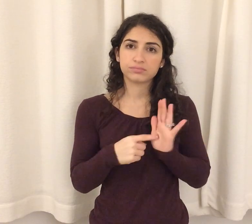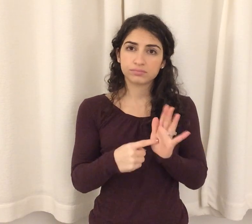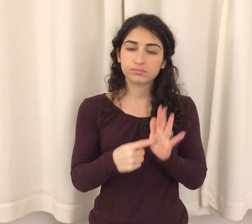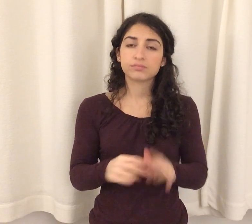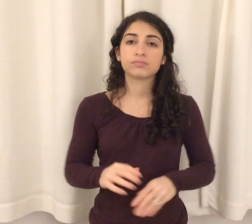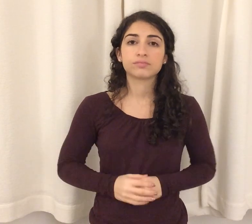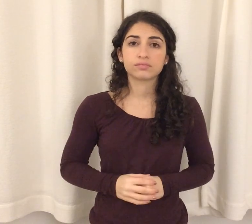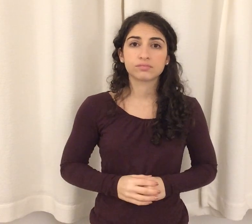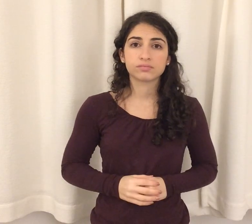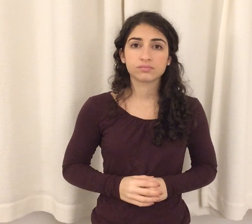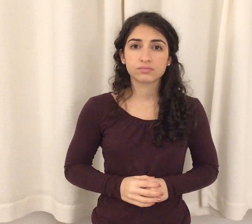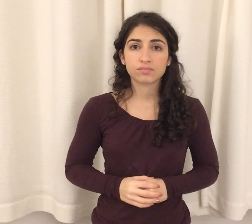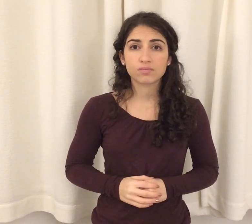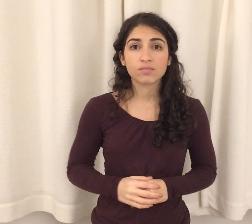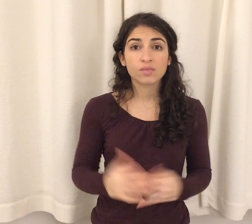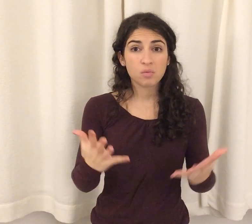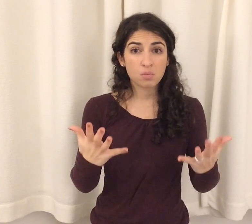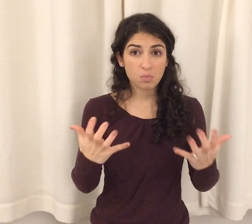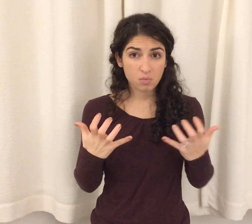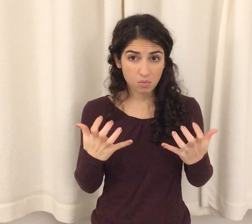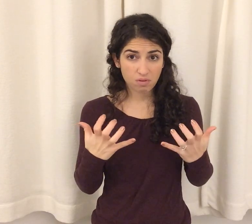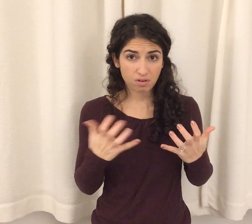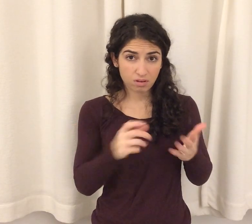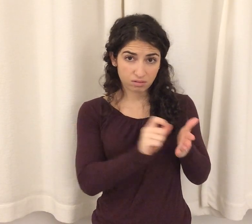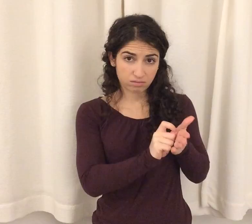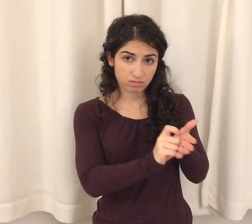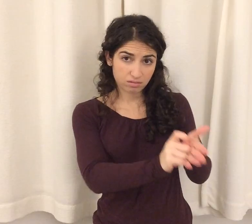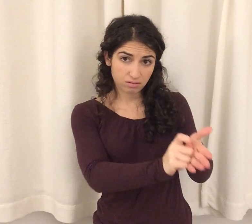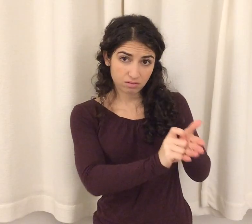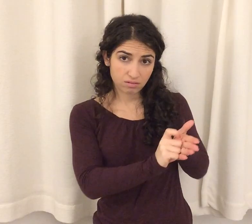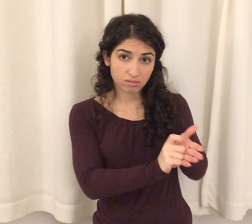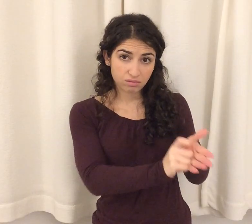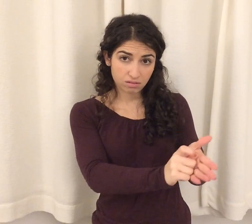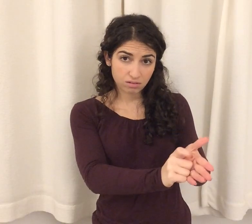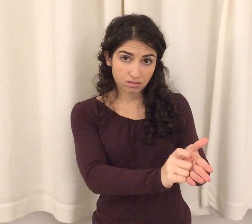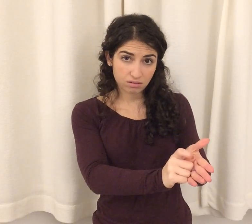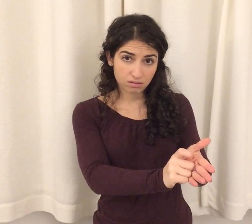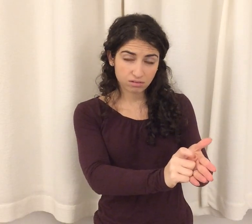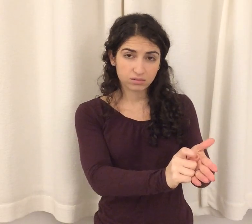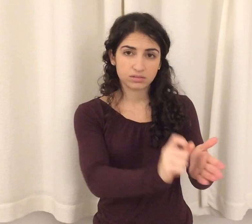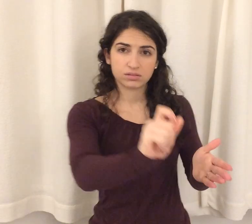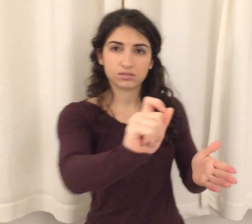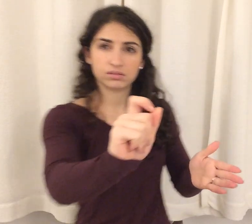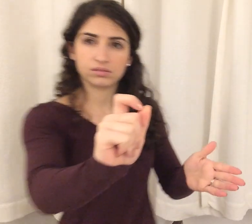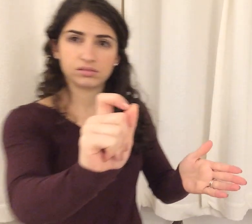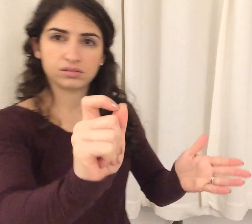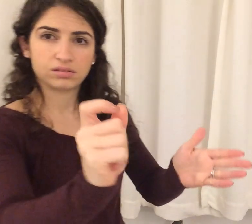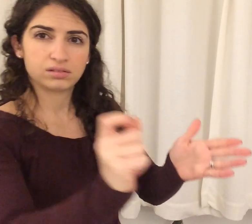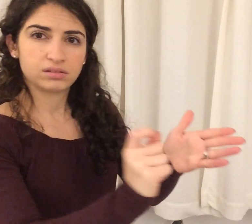forth: "Want to write back and forth?" So